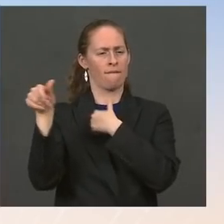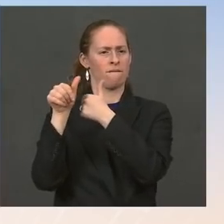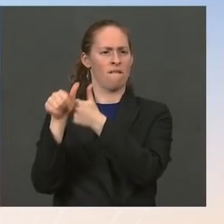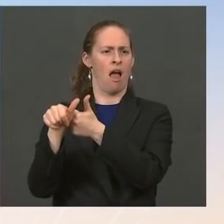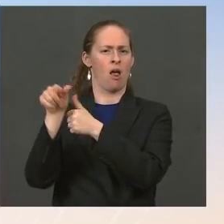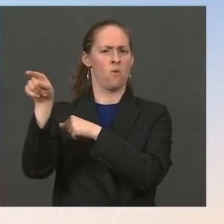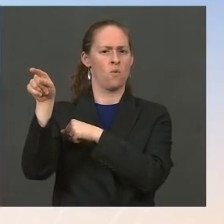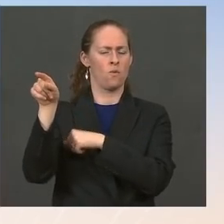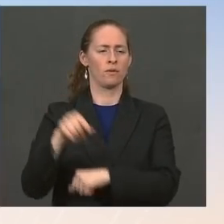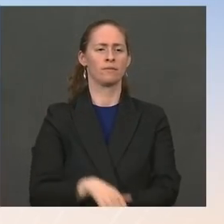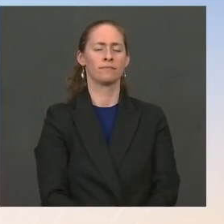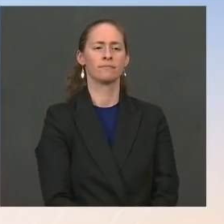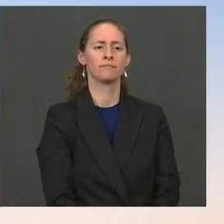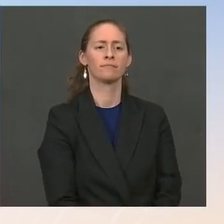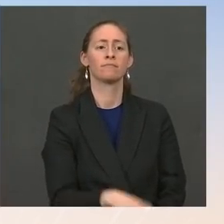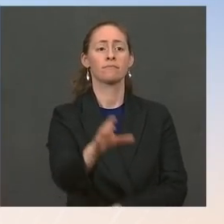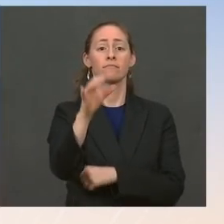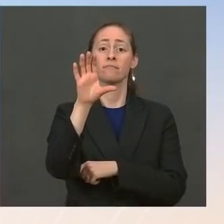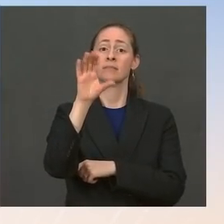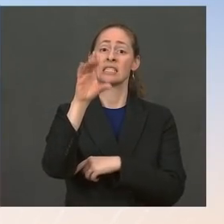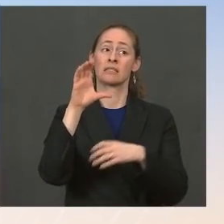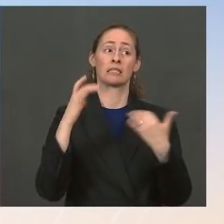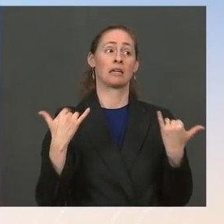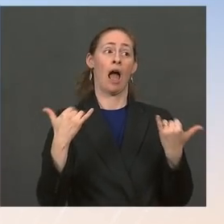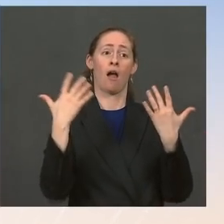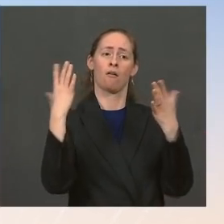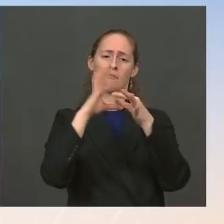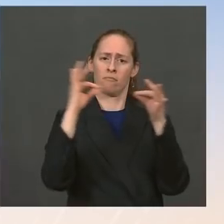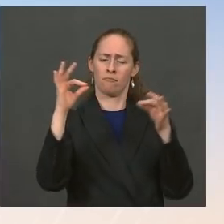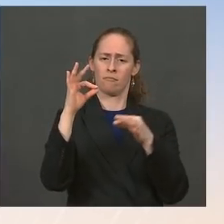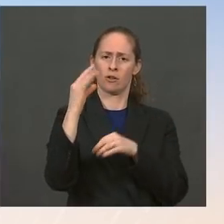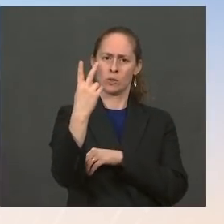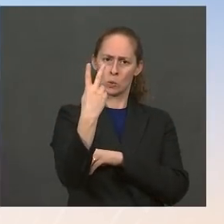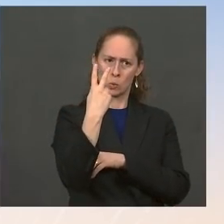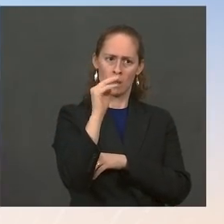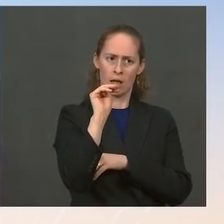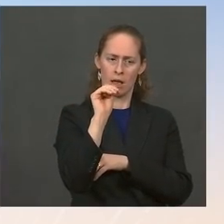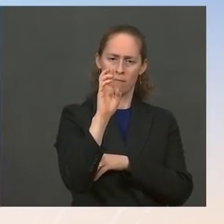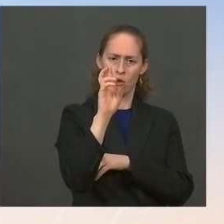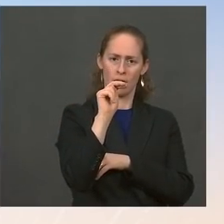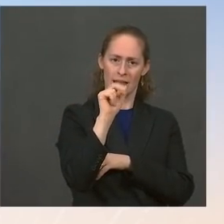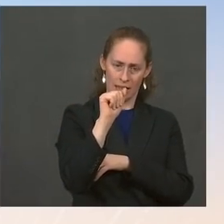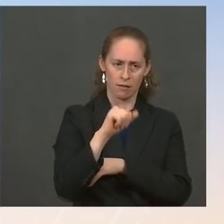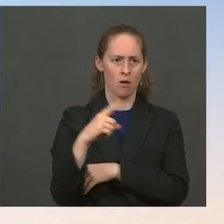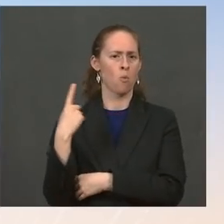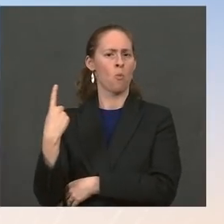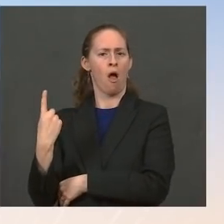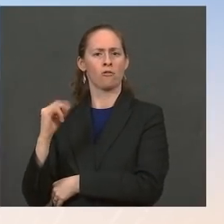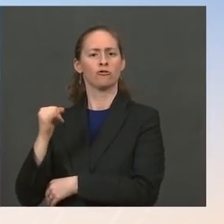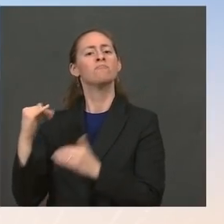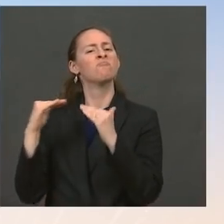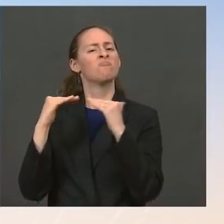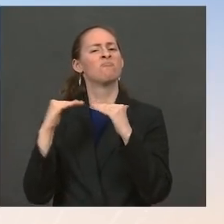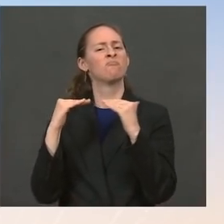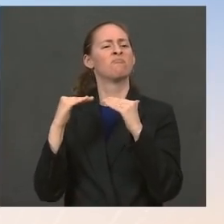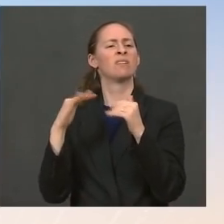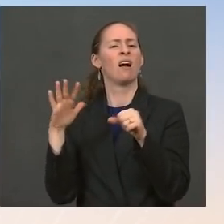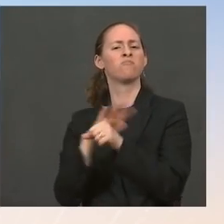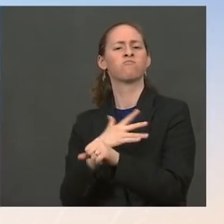two mRNA shots and one Johnson & Johnson. We don't prejudge and I can't preview for you if they're going to change that at any point in time.